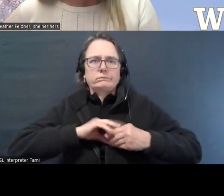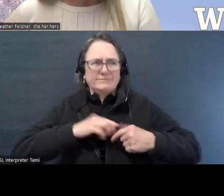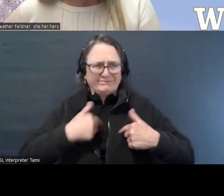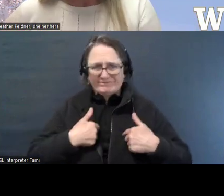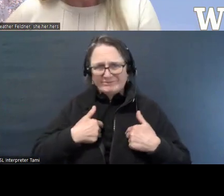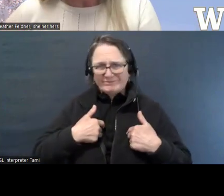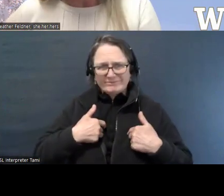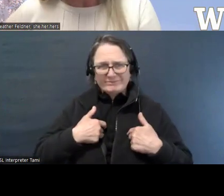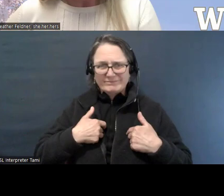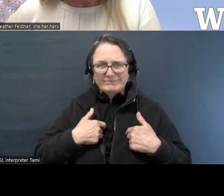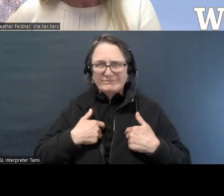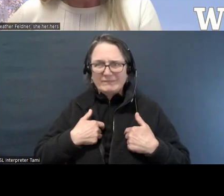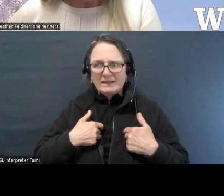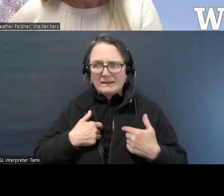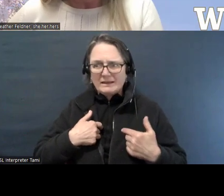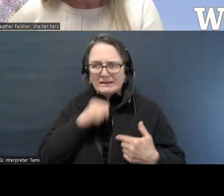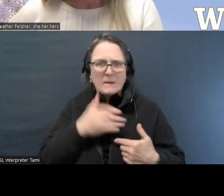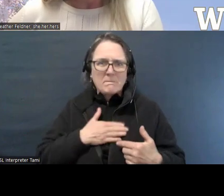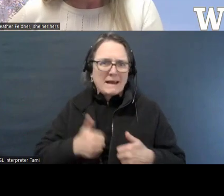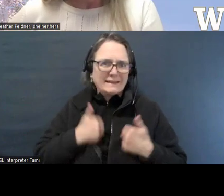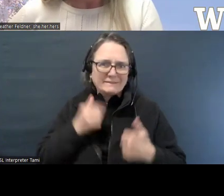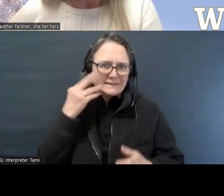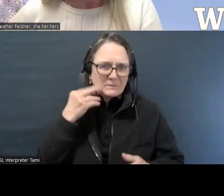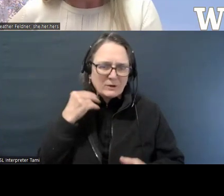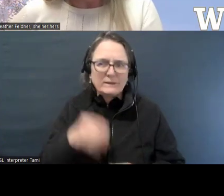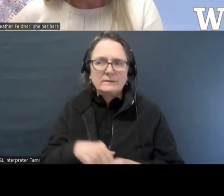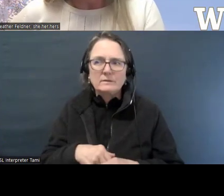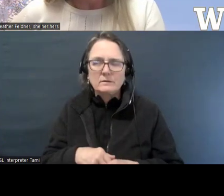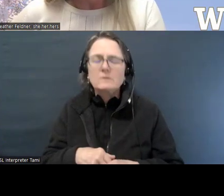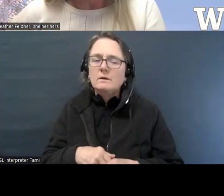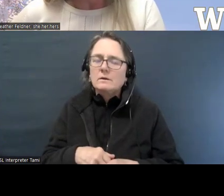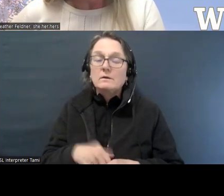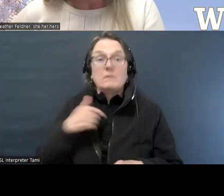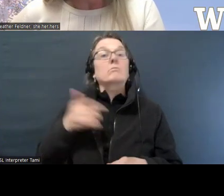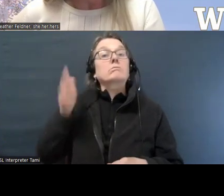It's certainly something that I experienced when I was a student in physical therapy school.